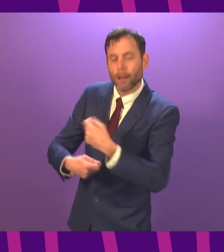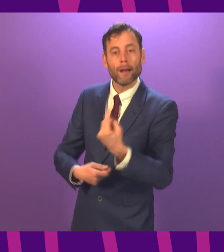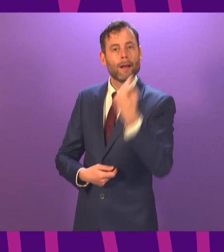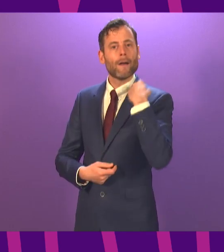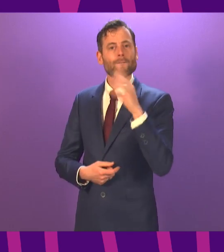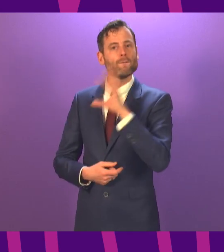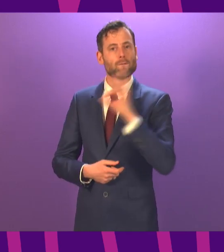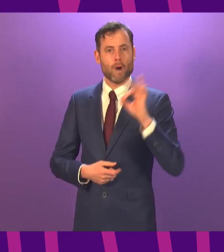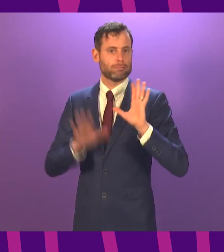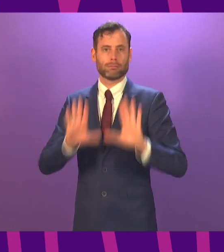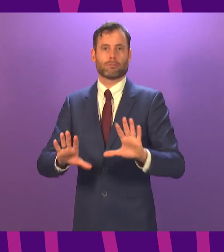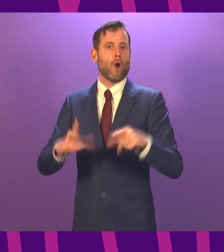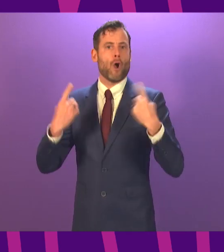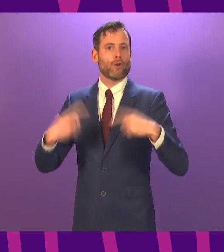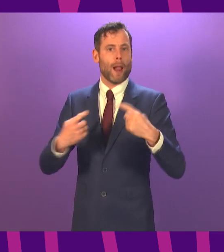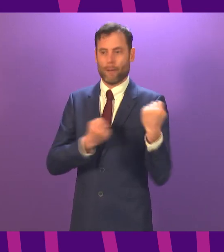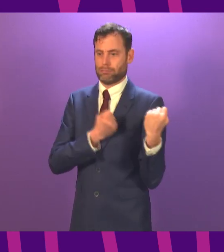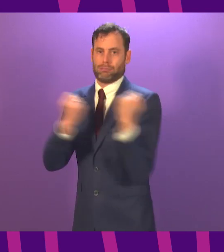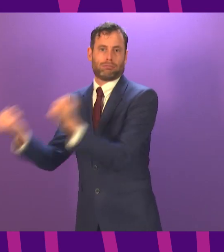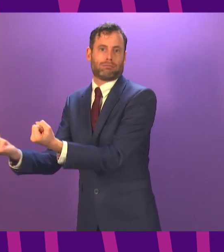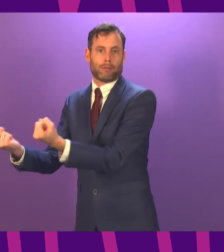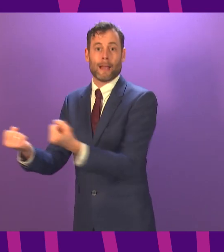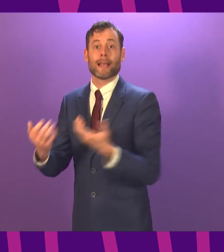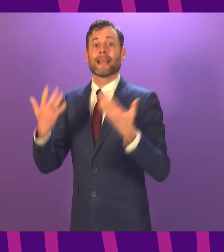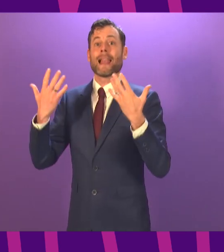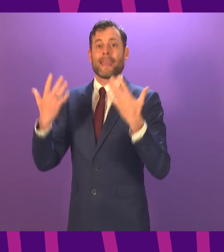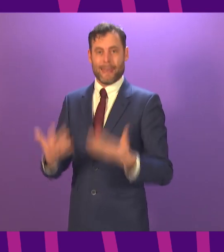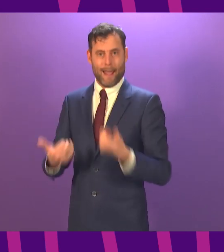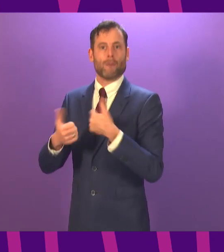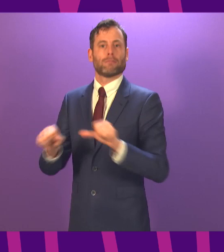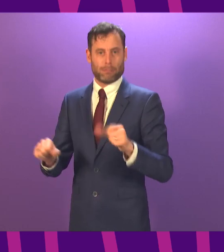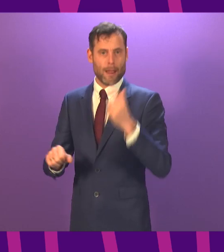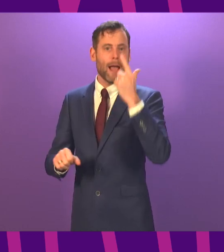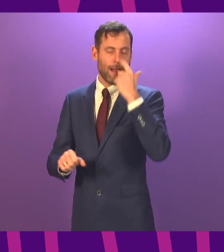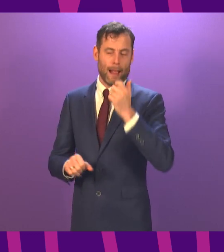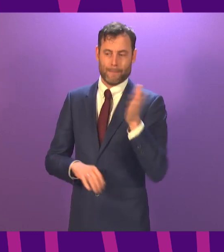ban on accompanied freight vehicles is welcome, but important challenges remain to clearing